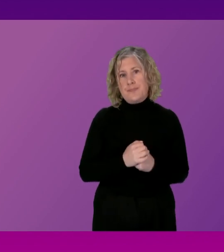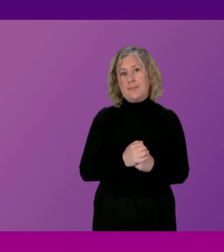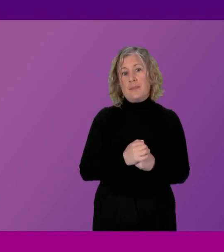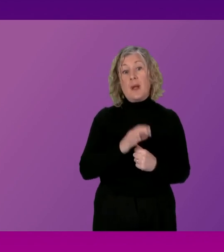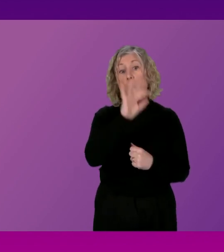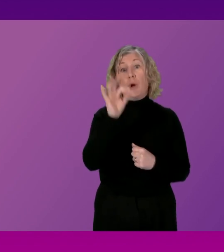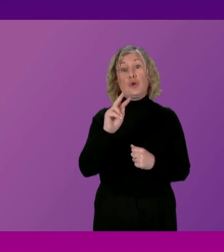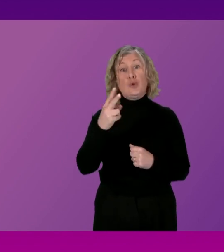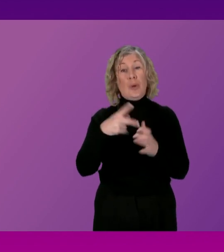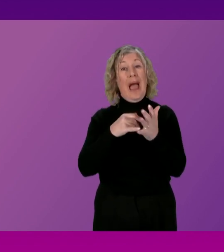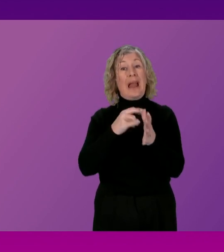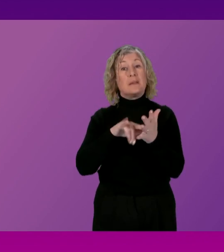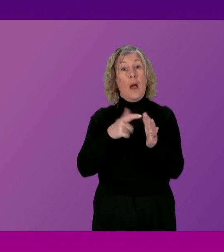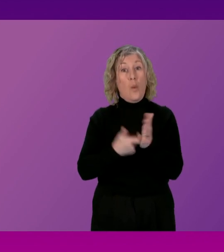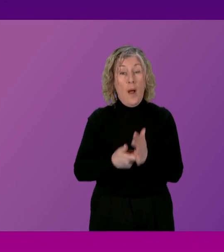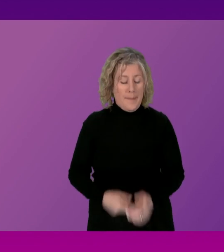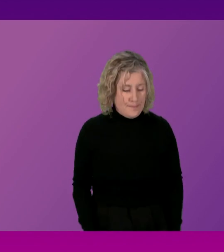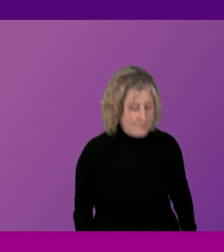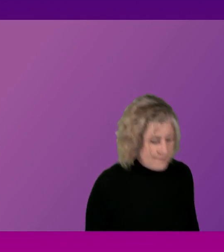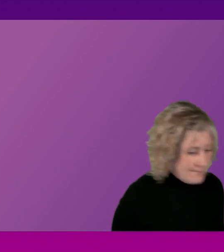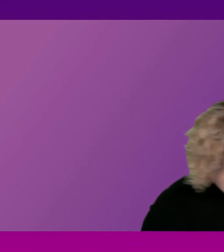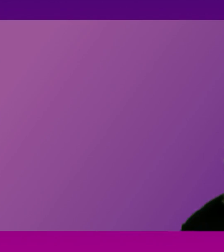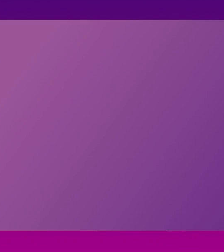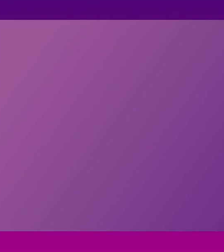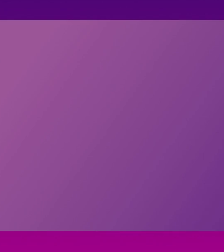inquiries.